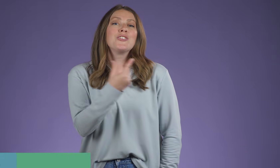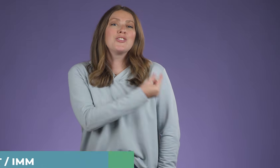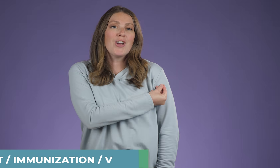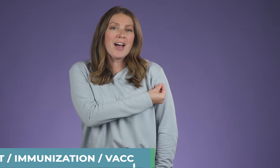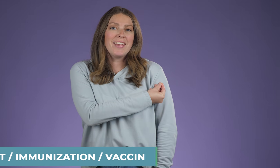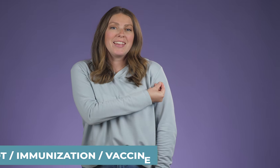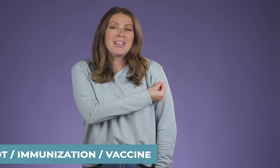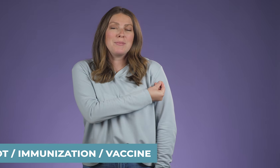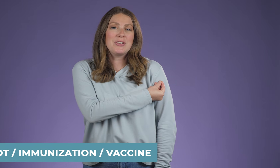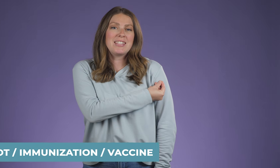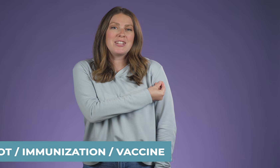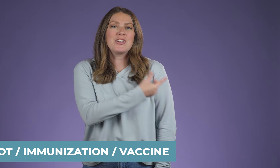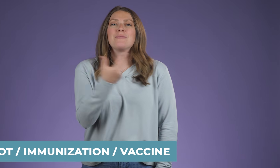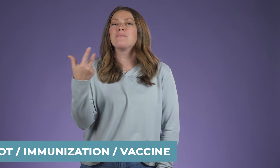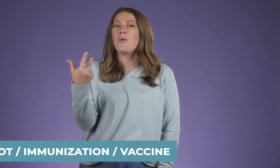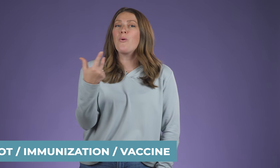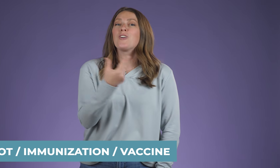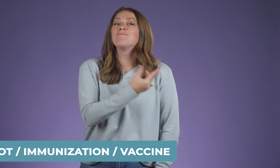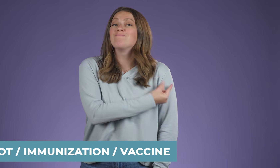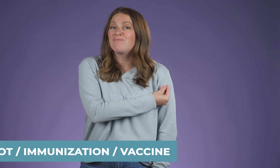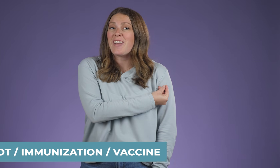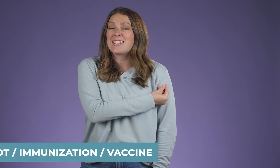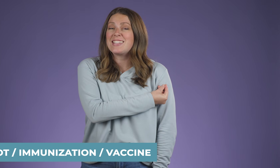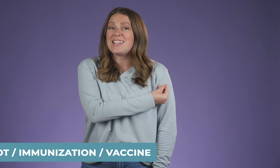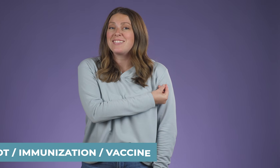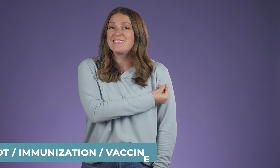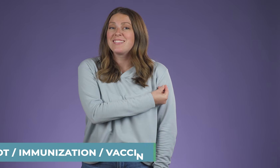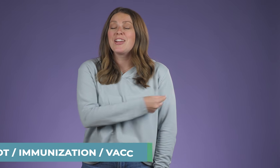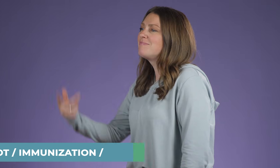Shot, immunization or vaccine